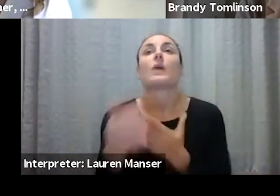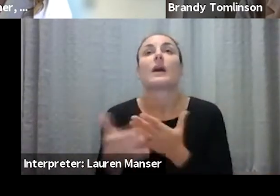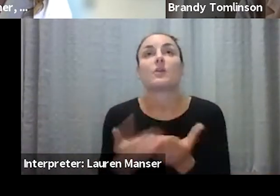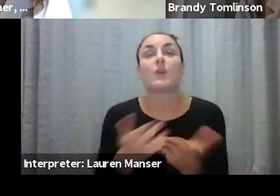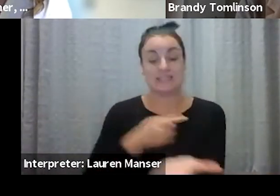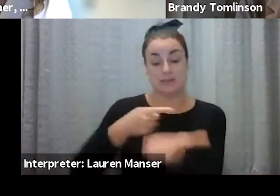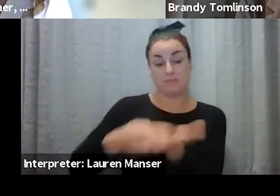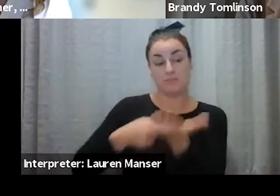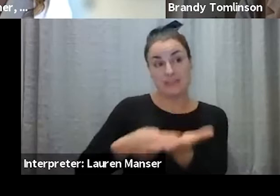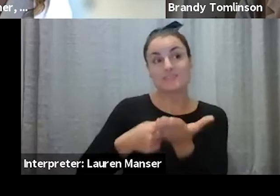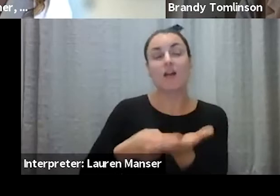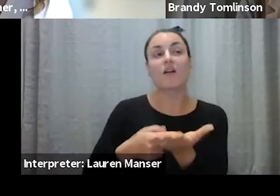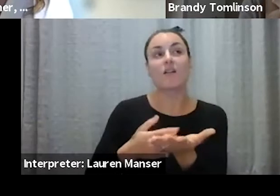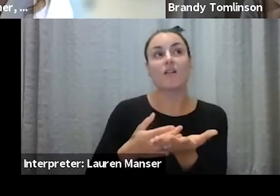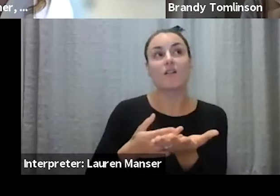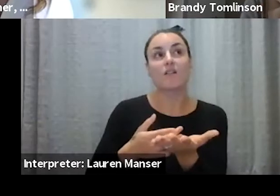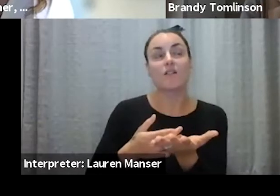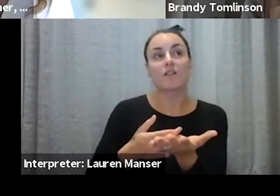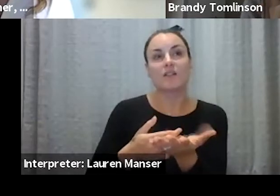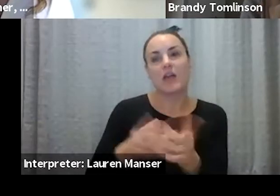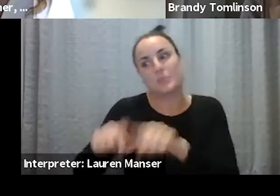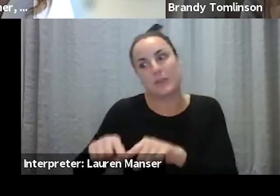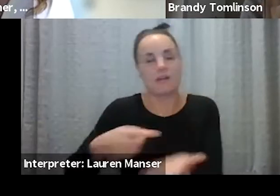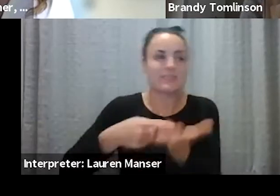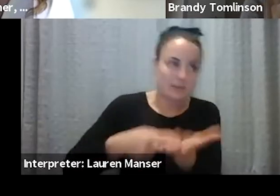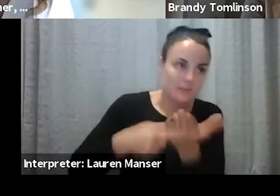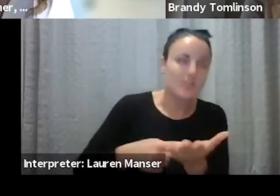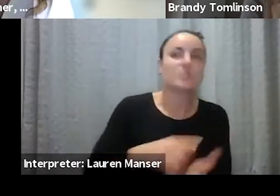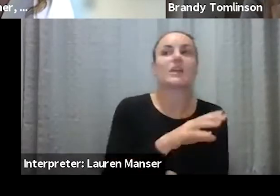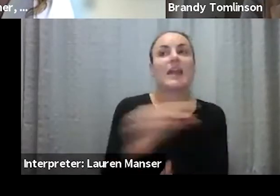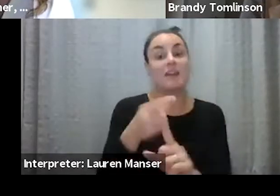it seems also employers need to be more educated